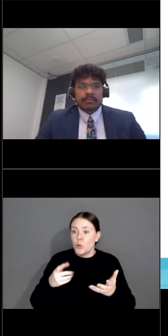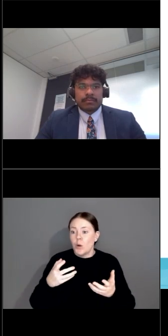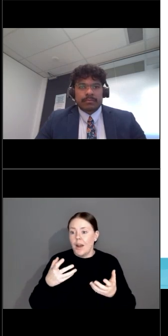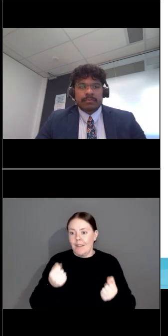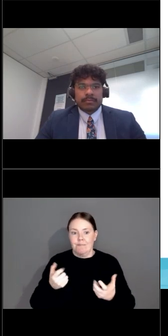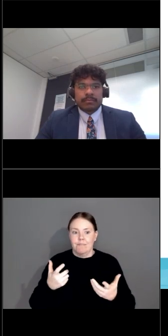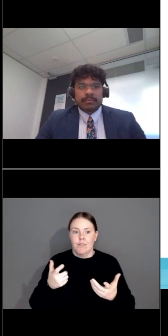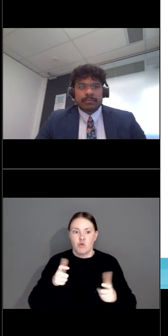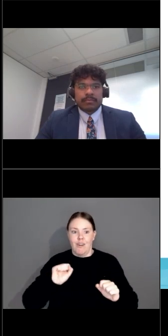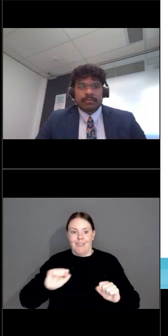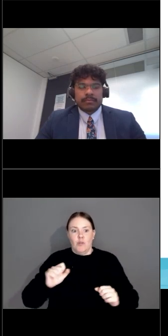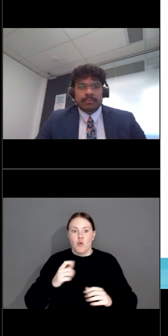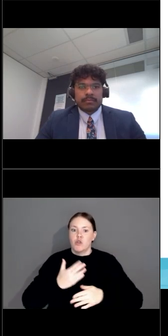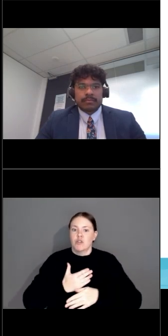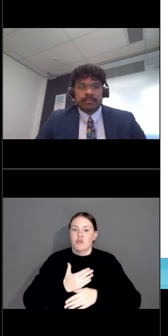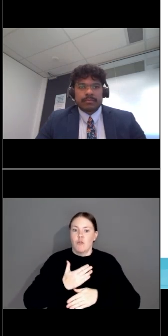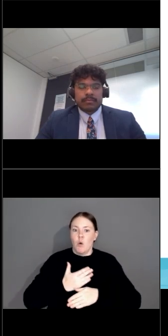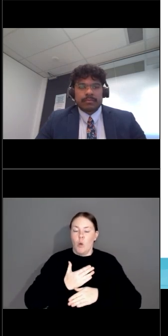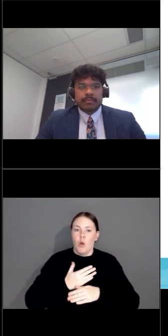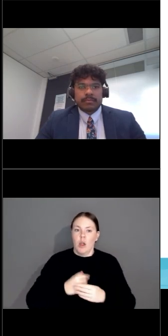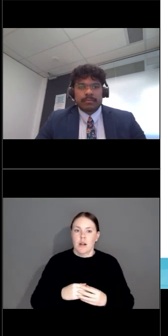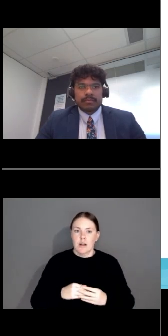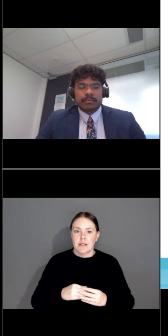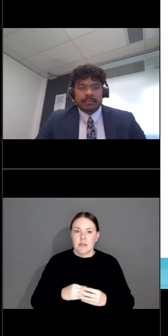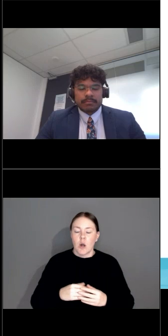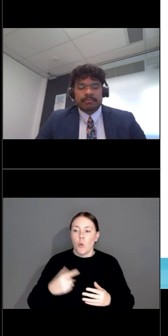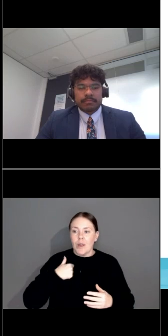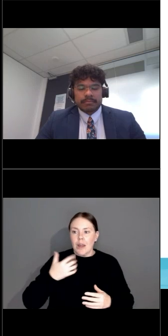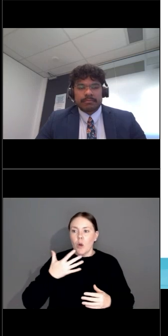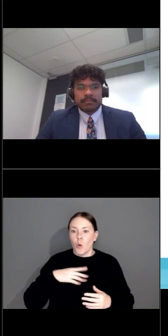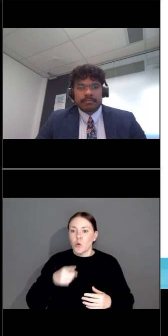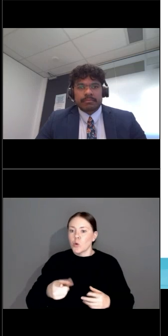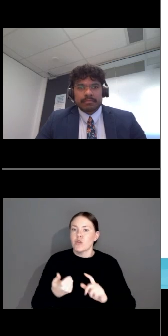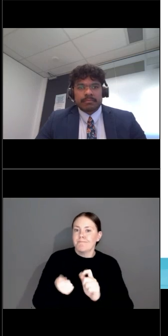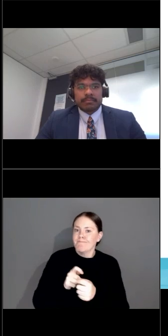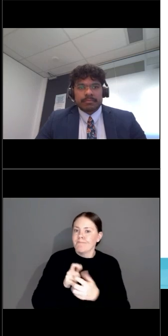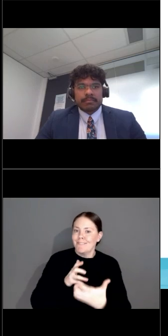as we say we want you to localize it to your area we are giving you just an overview right